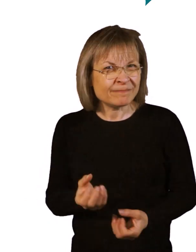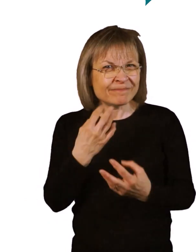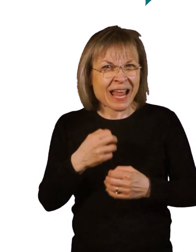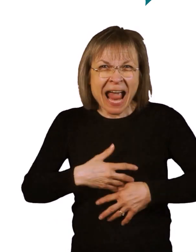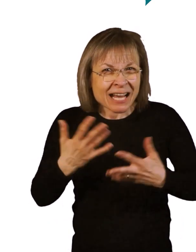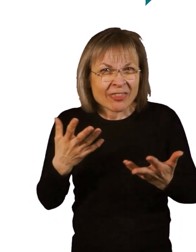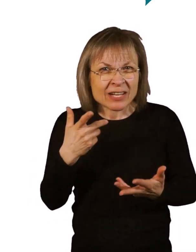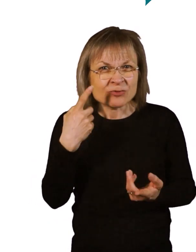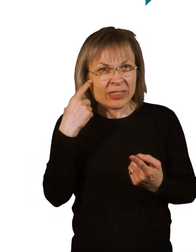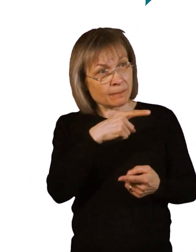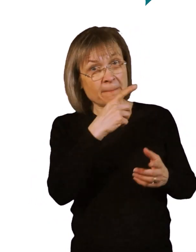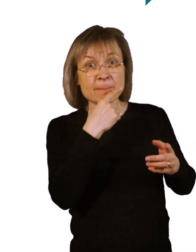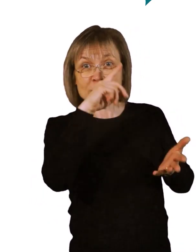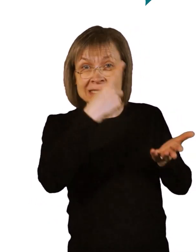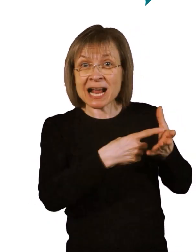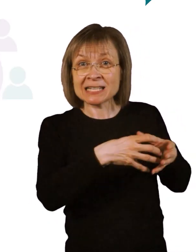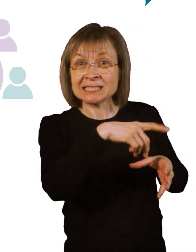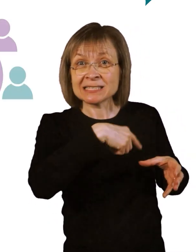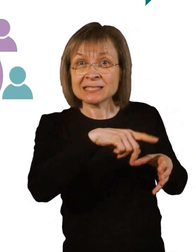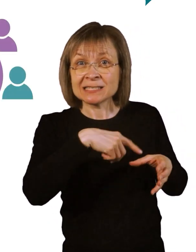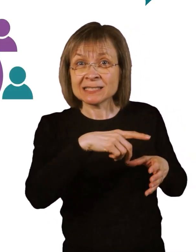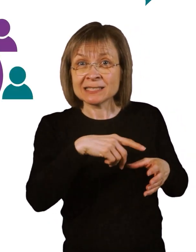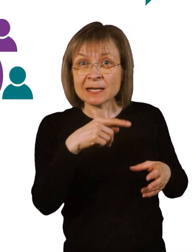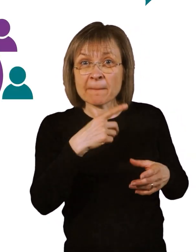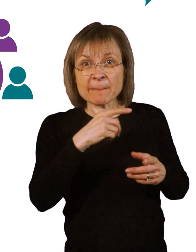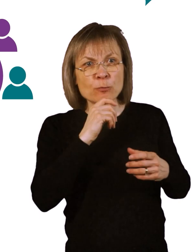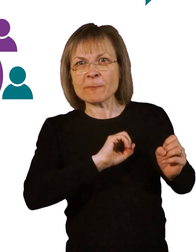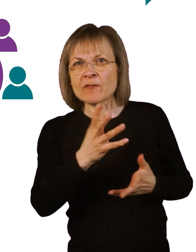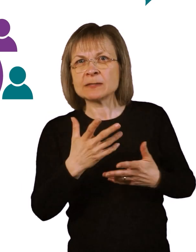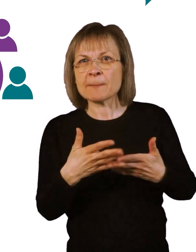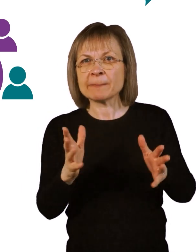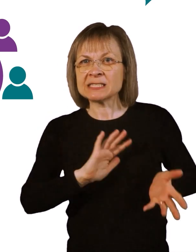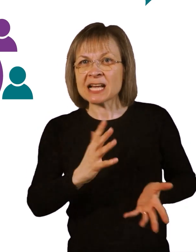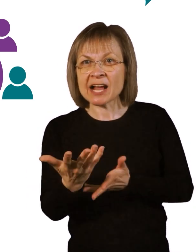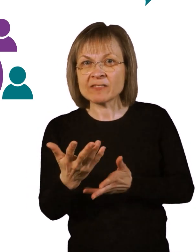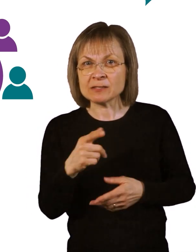Please tell us about anything that you think decision makers and the people who provide public services